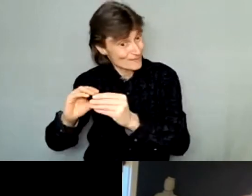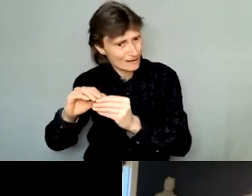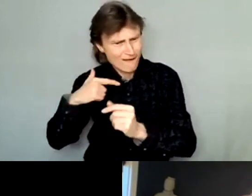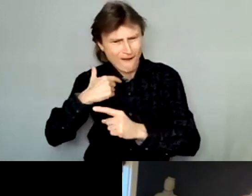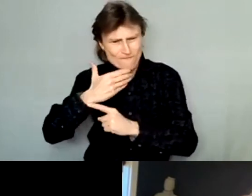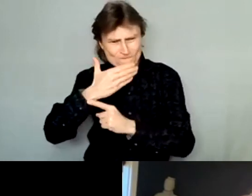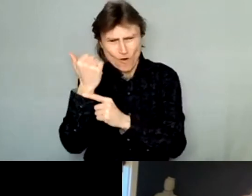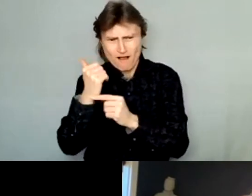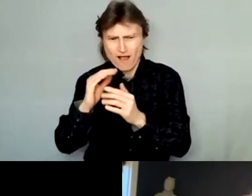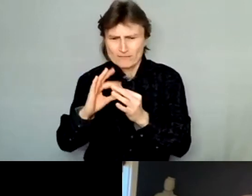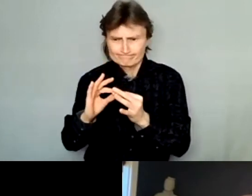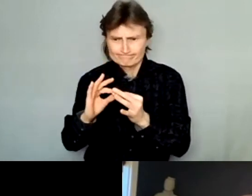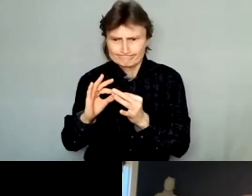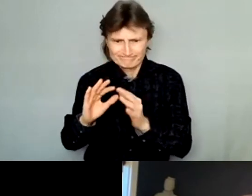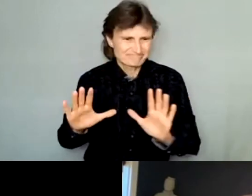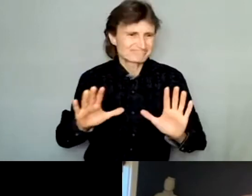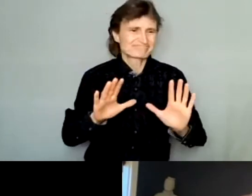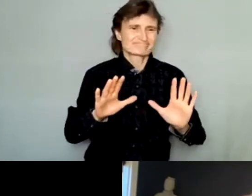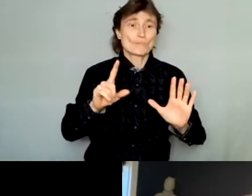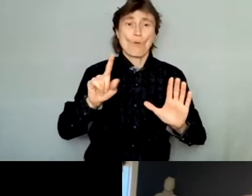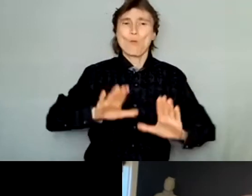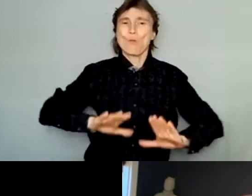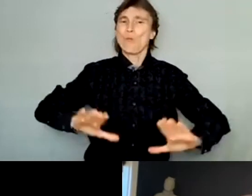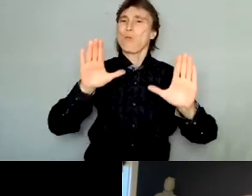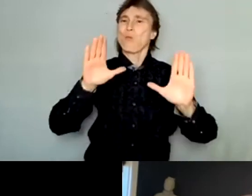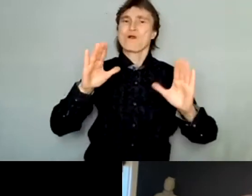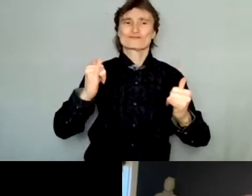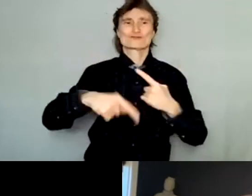Something really wonderful happened today at City Council.